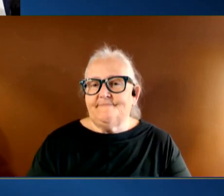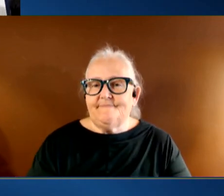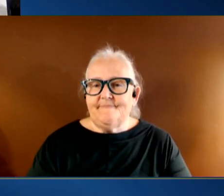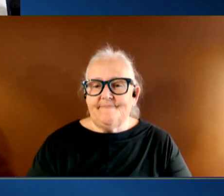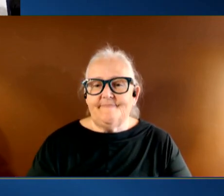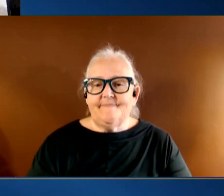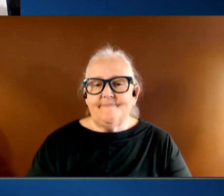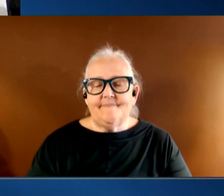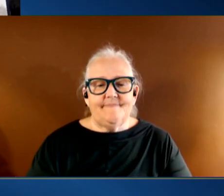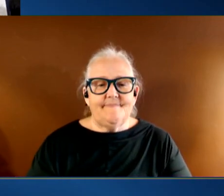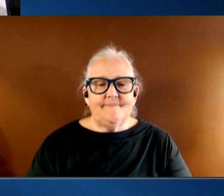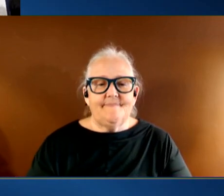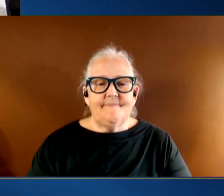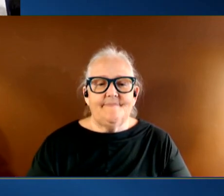Female Speaker: